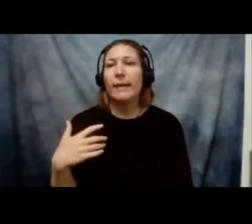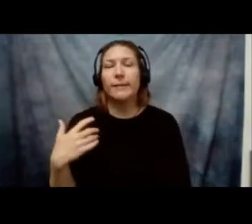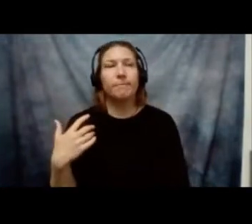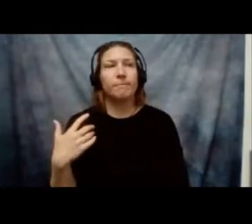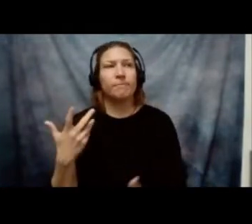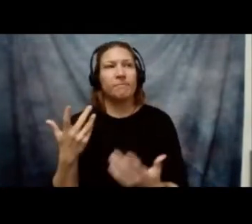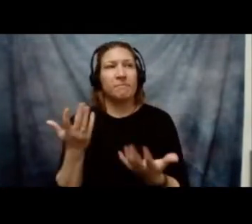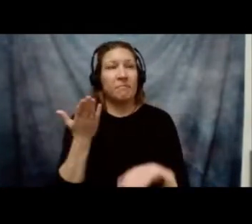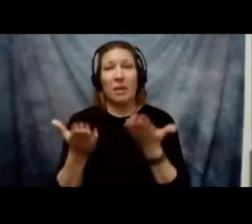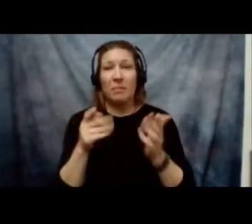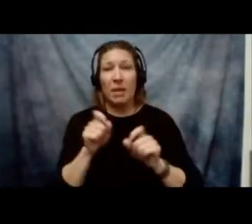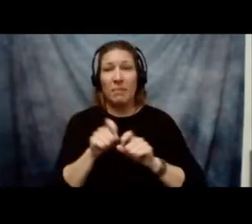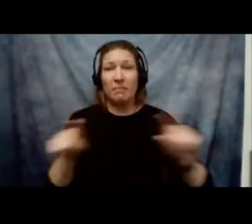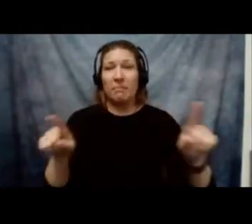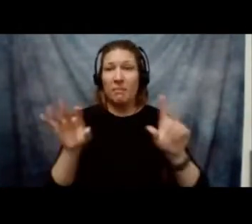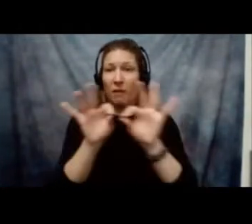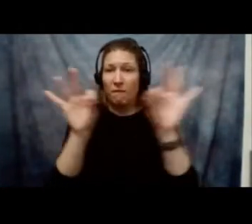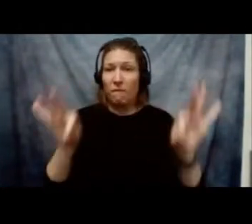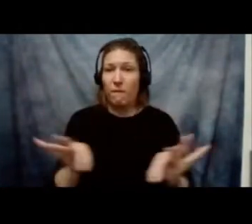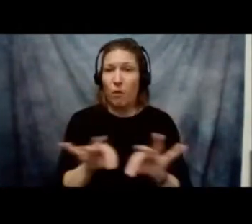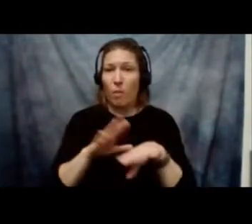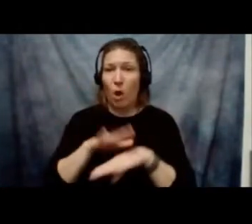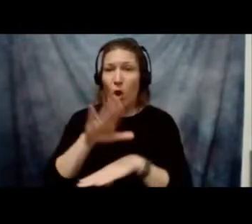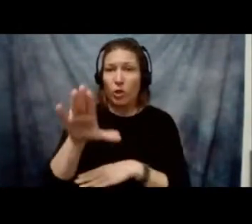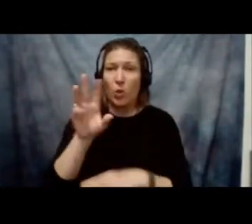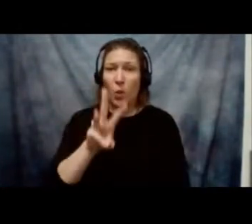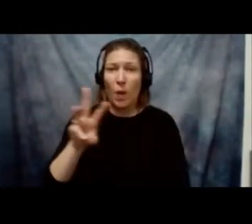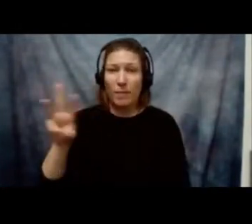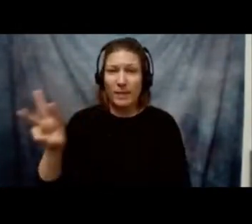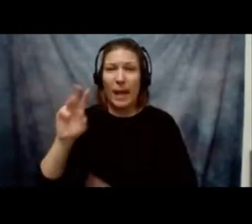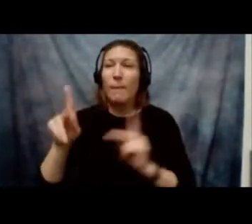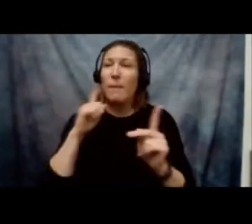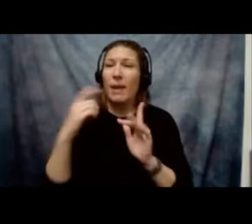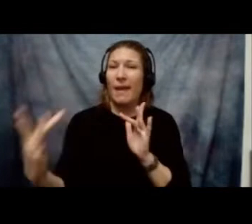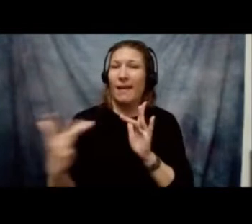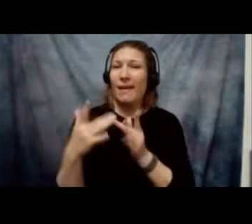to contact you and give you information and give you feedback that can be anonymous but